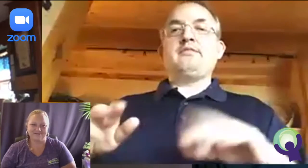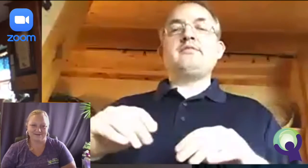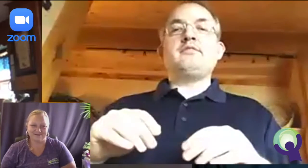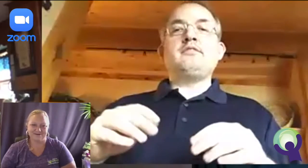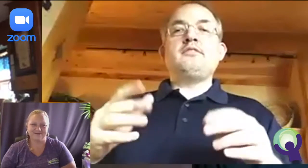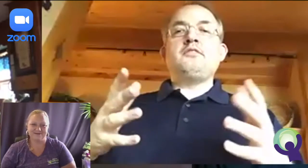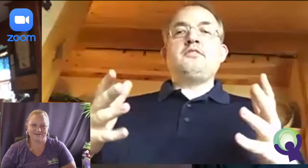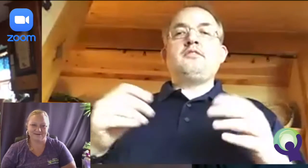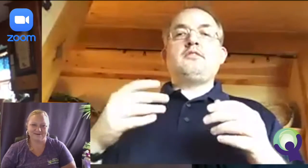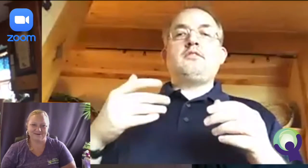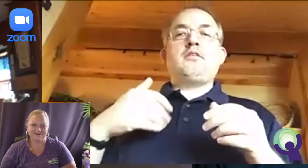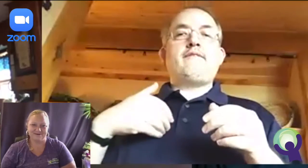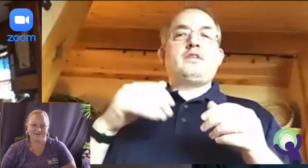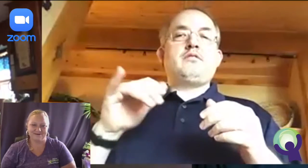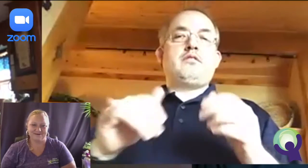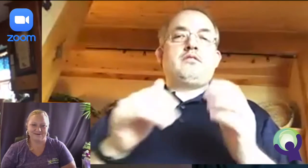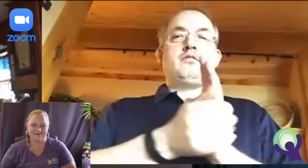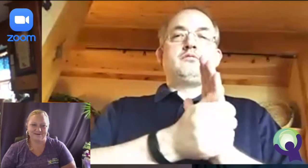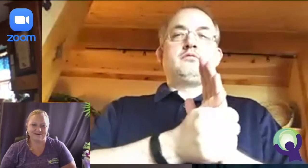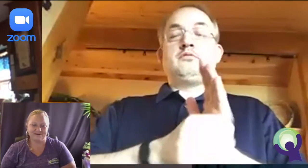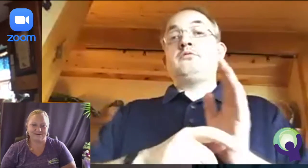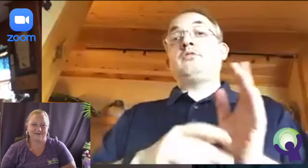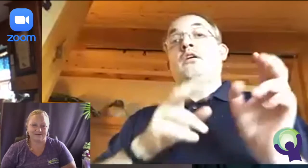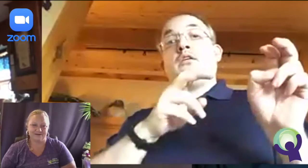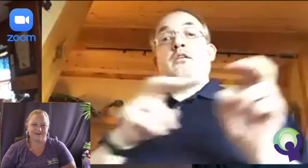having things that are due at a certain time keeping track of all those things